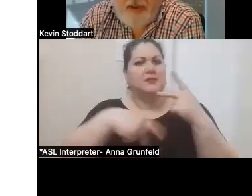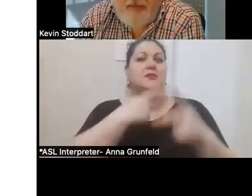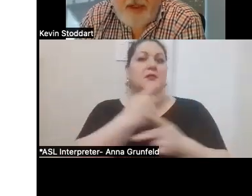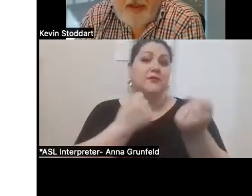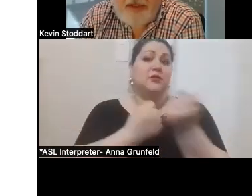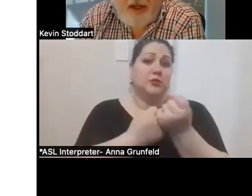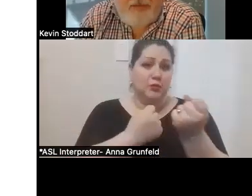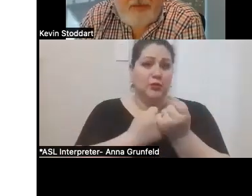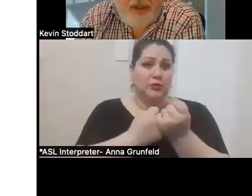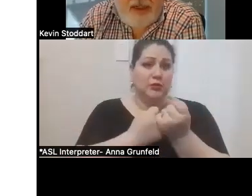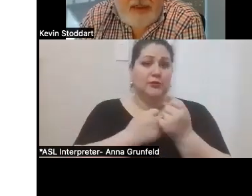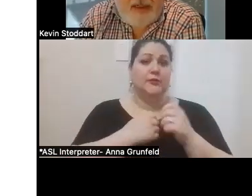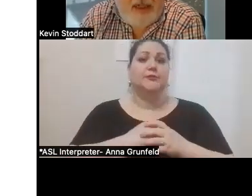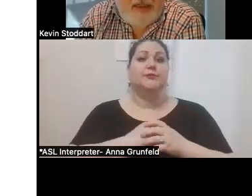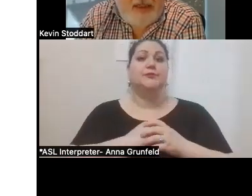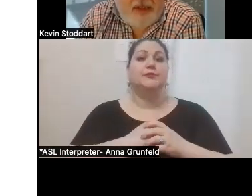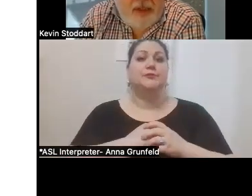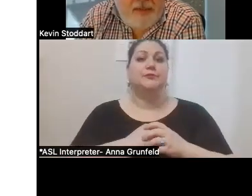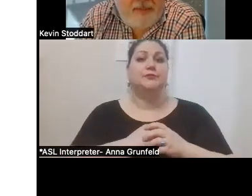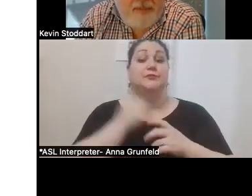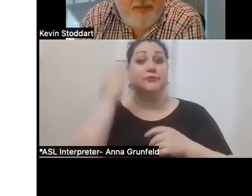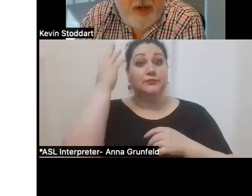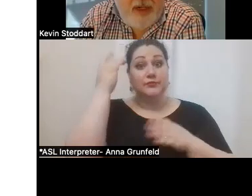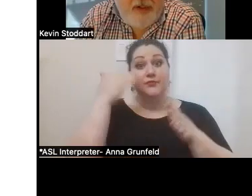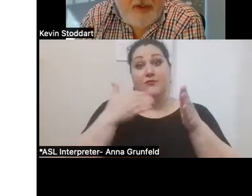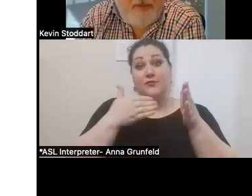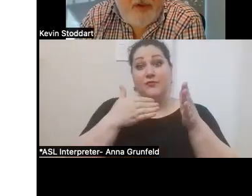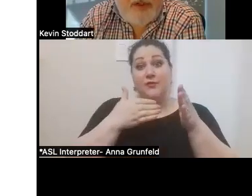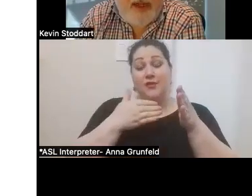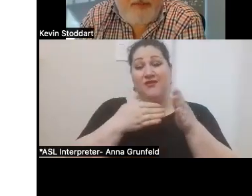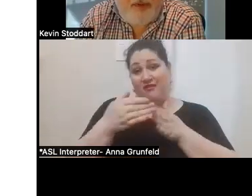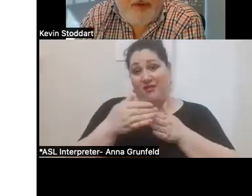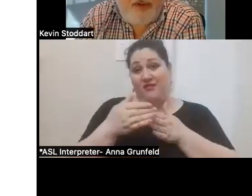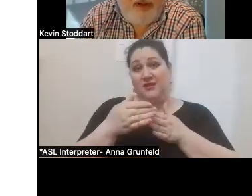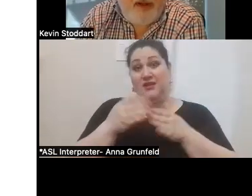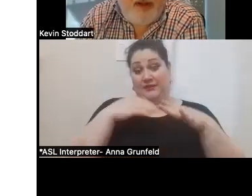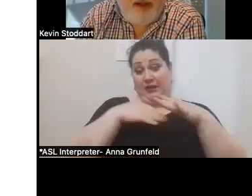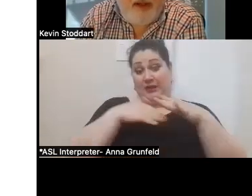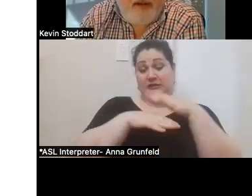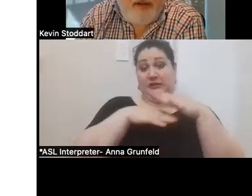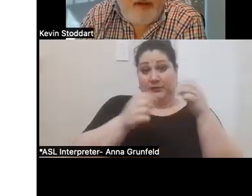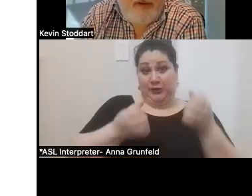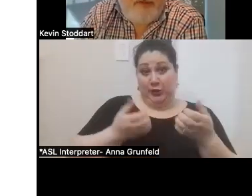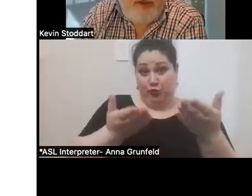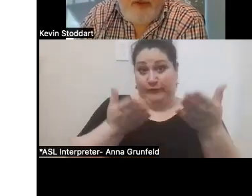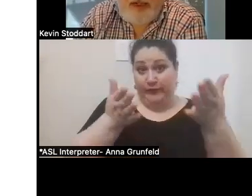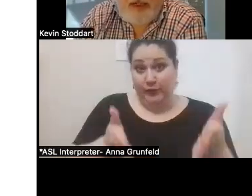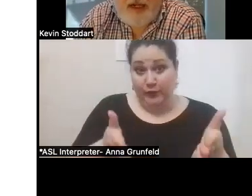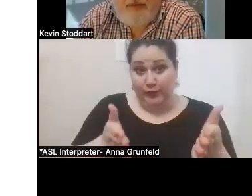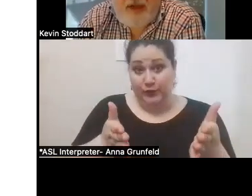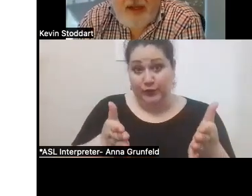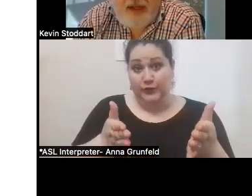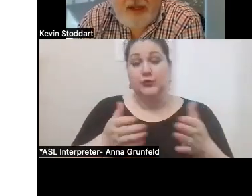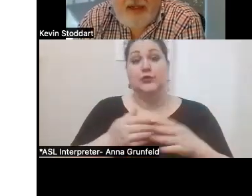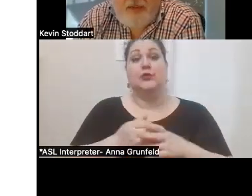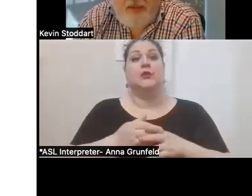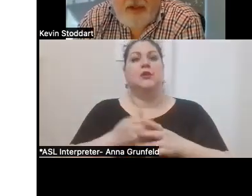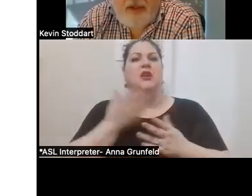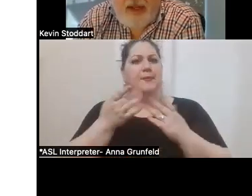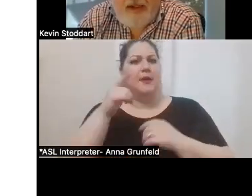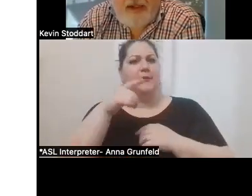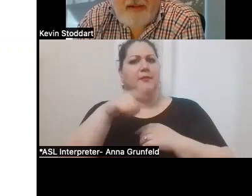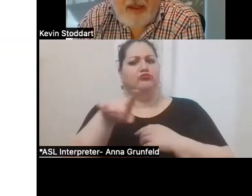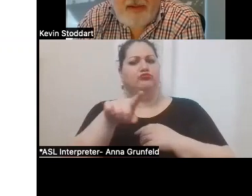Because often as accessibility providers, for example, you identify a need with a client that